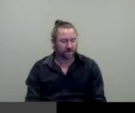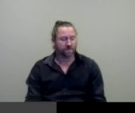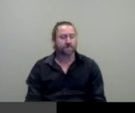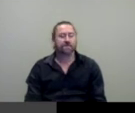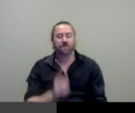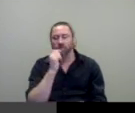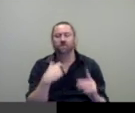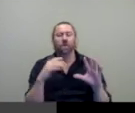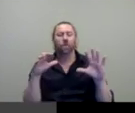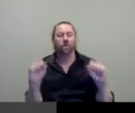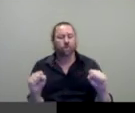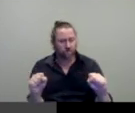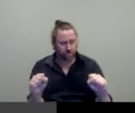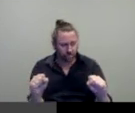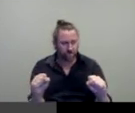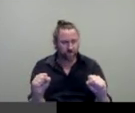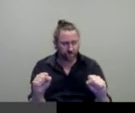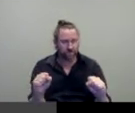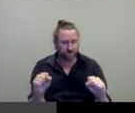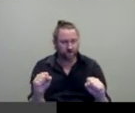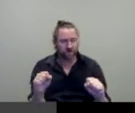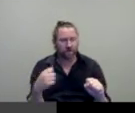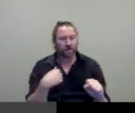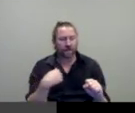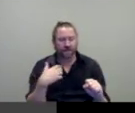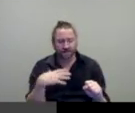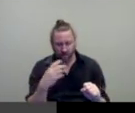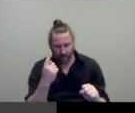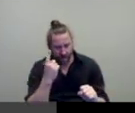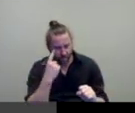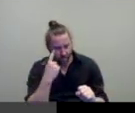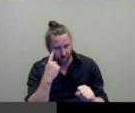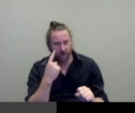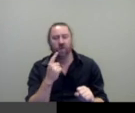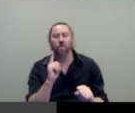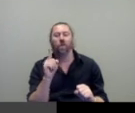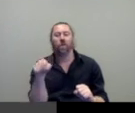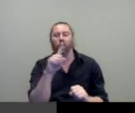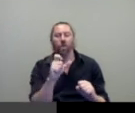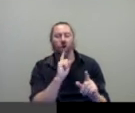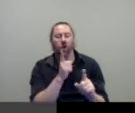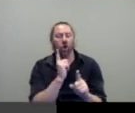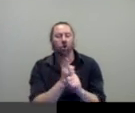let's pause there um for a moment for me to have a look at some of the things that you have been